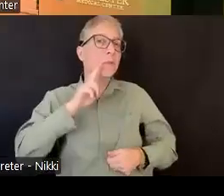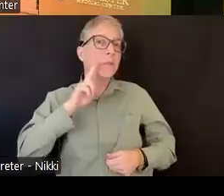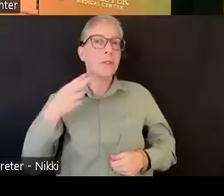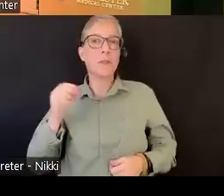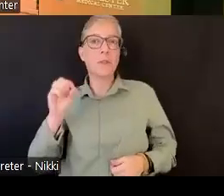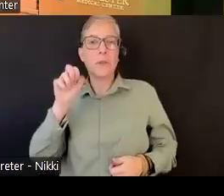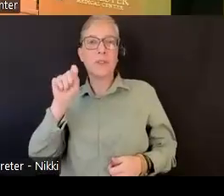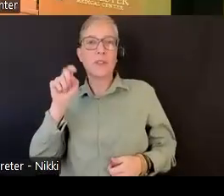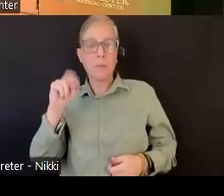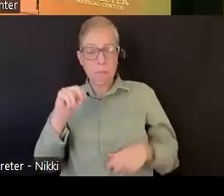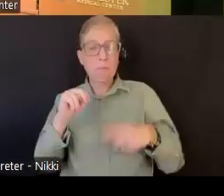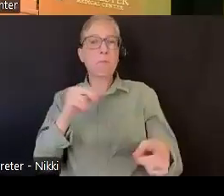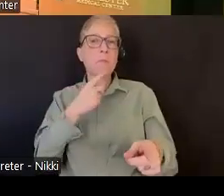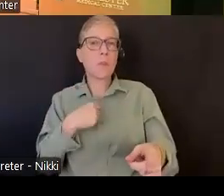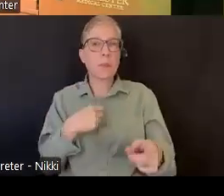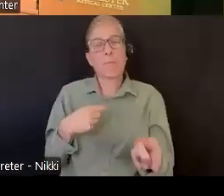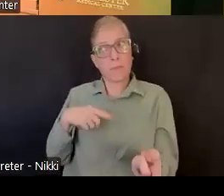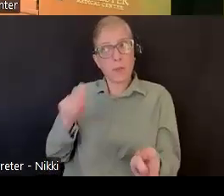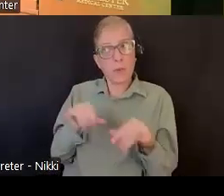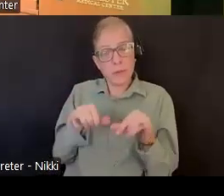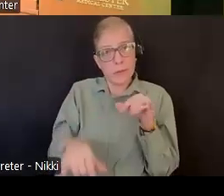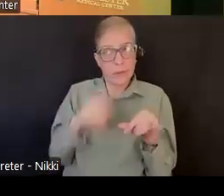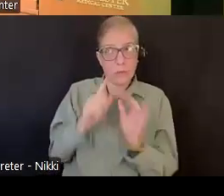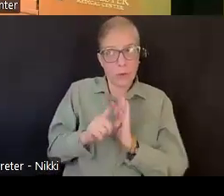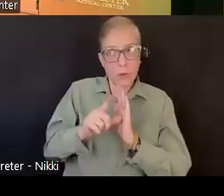"Well, why?" He goes, "Well, this hurricane coming through." And I go, "Hurricane? How